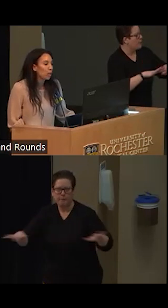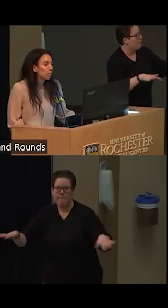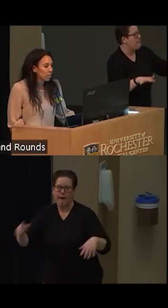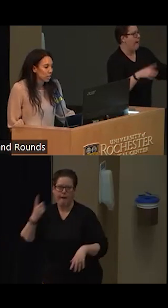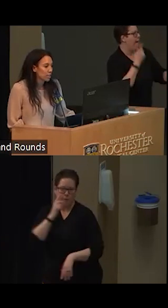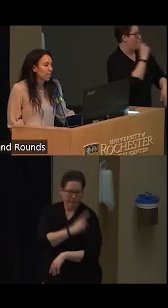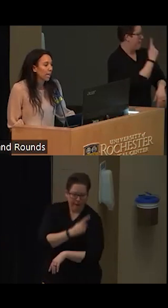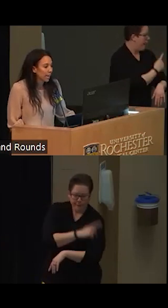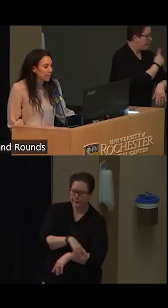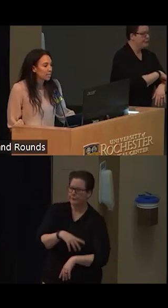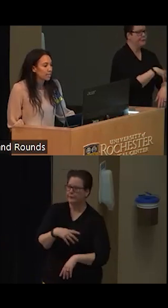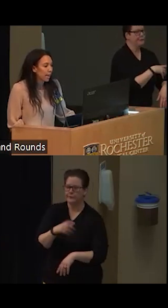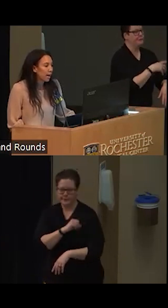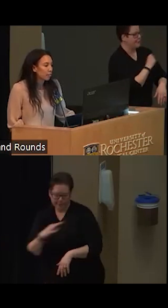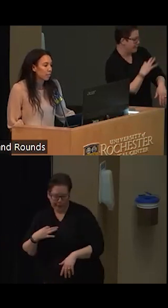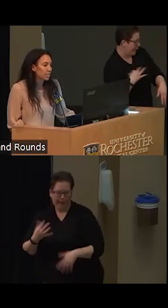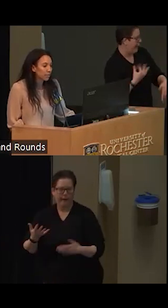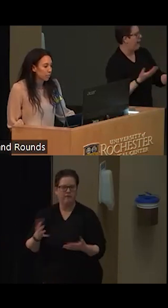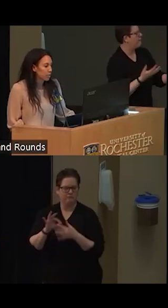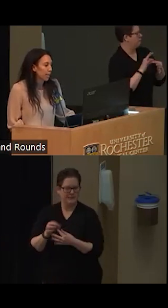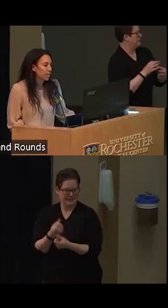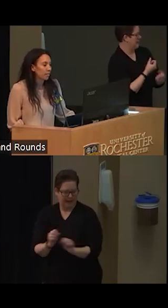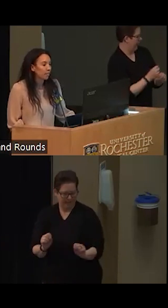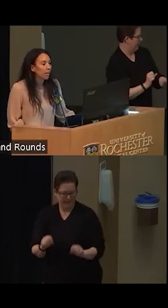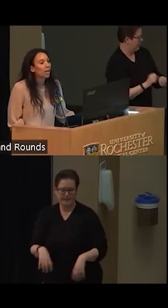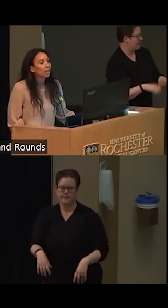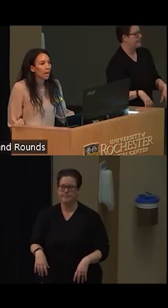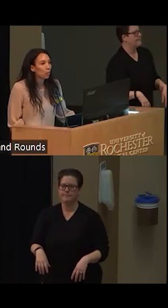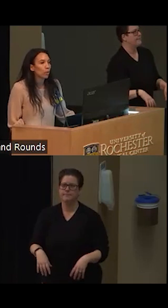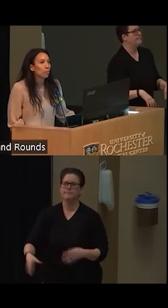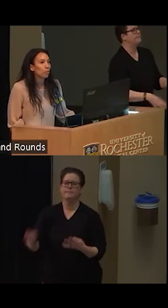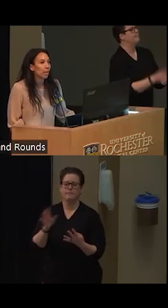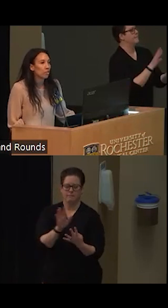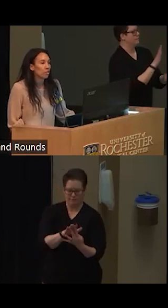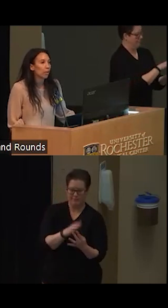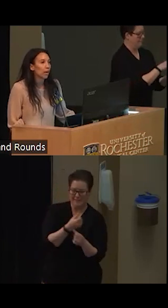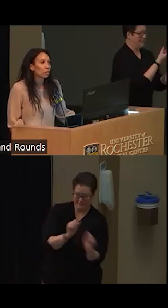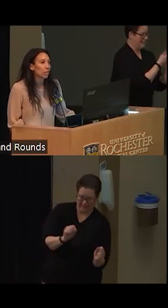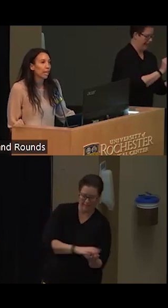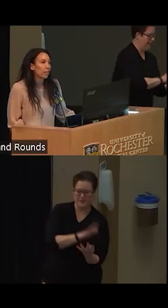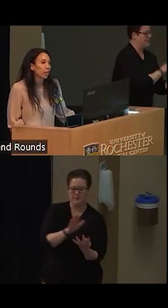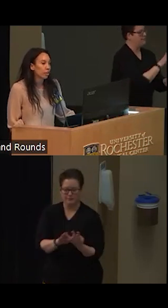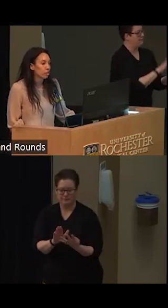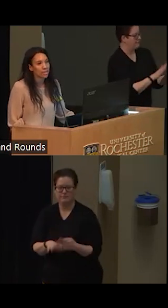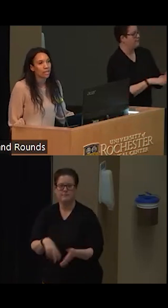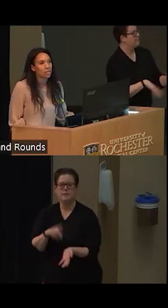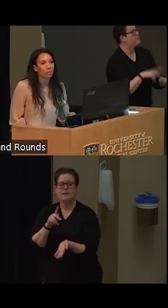patients and staff from a safety perspective then we will move into our psychiatric nurse Residency